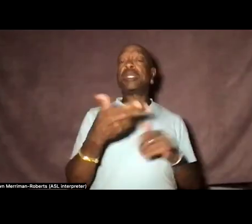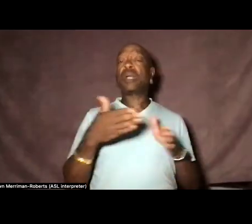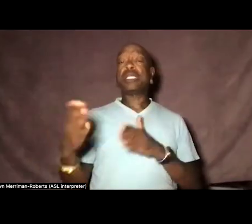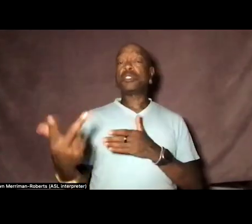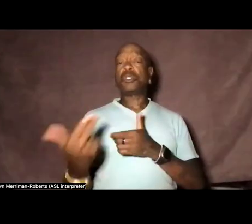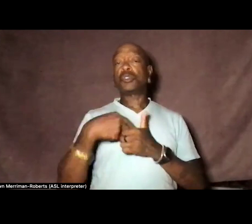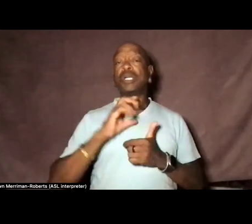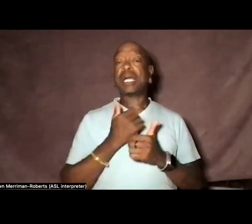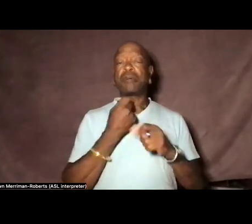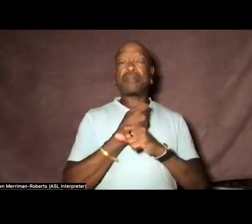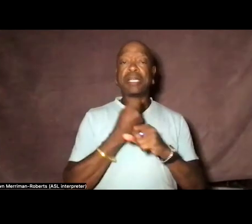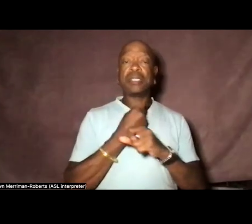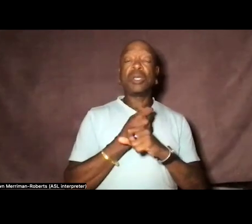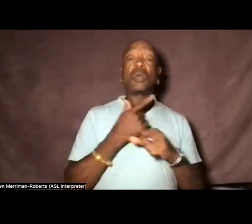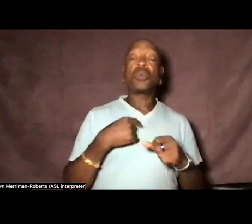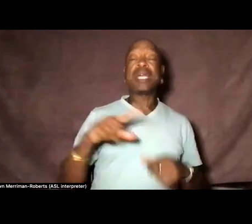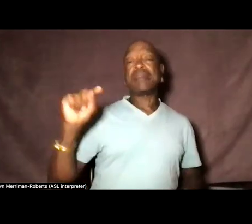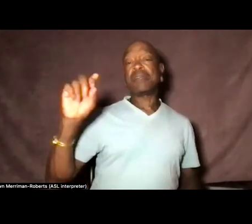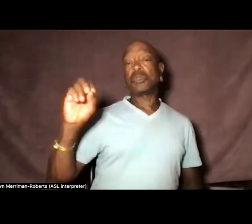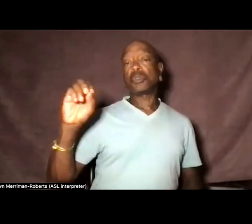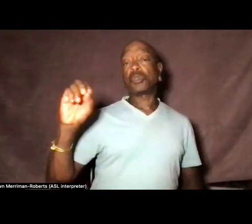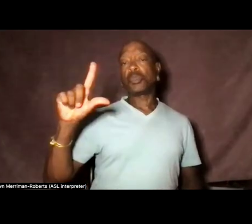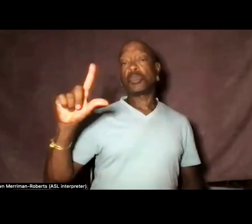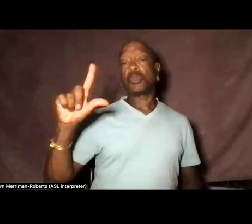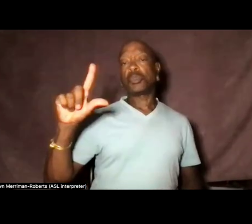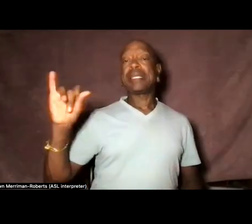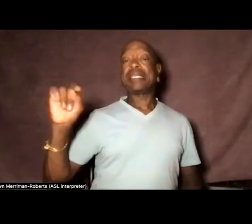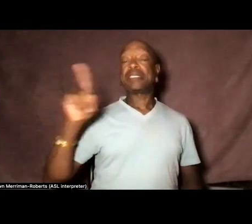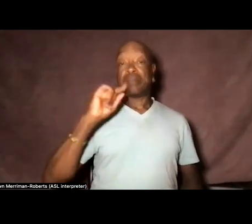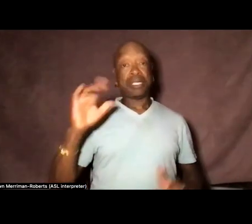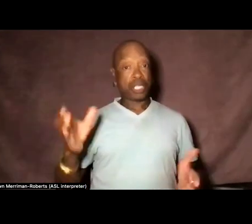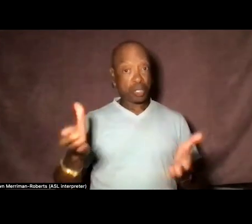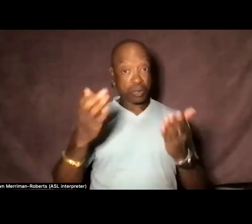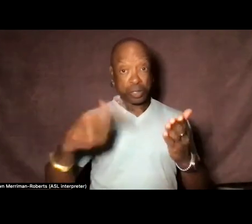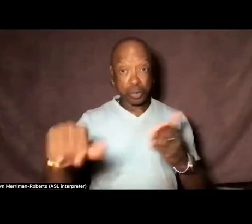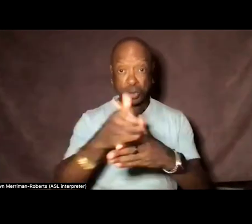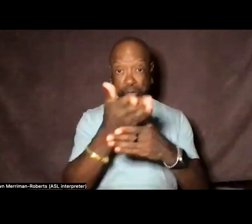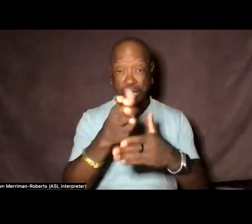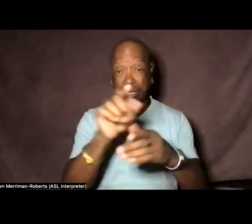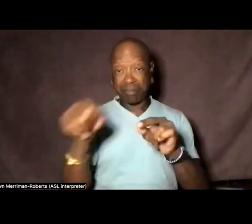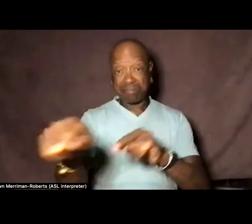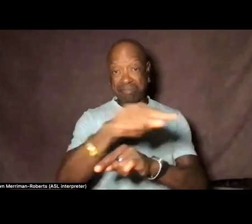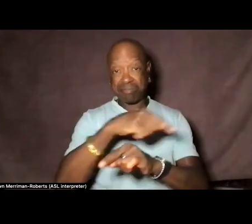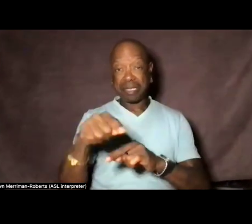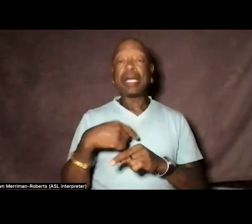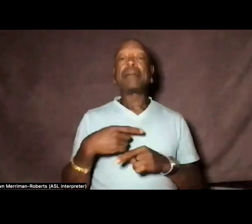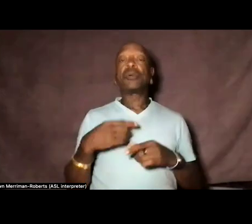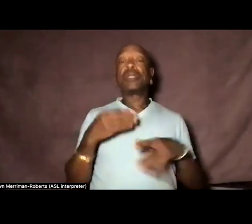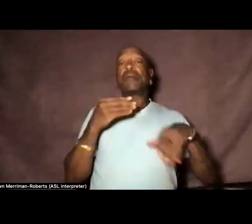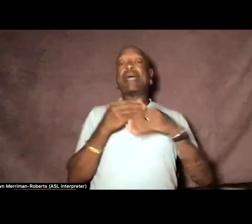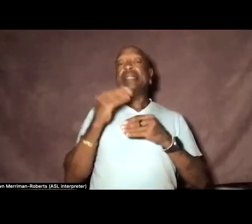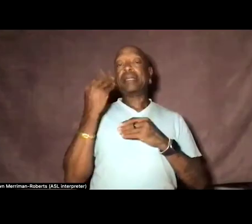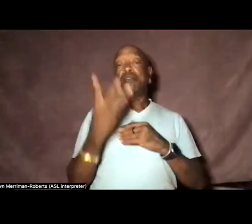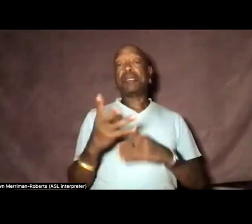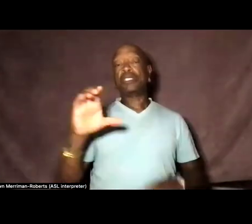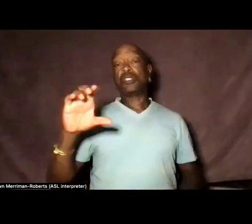mask bans tool kits that I encourage you to share widely and I am going to put this in the chat for